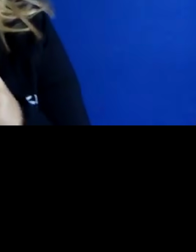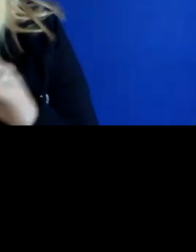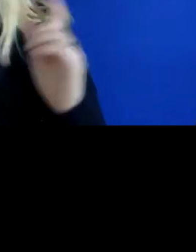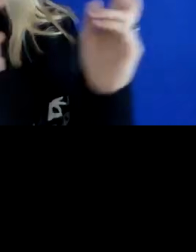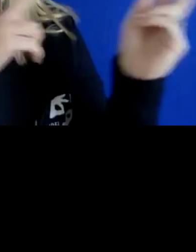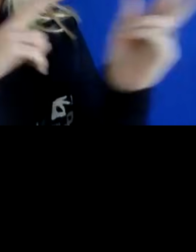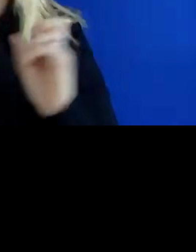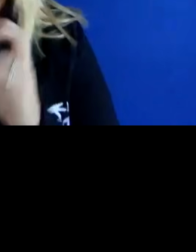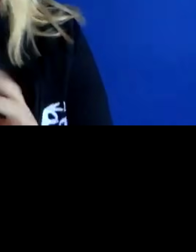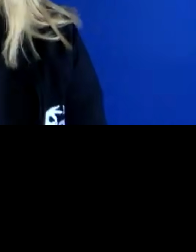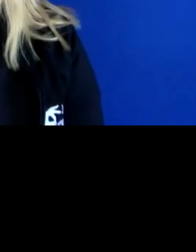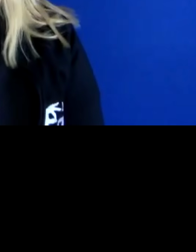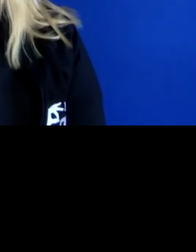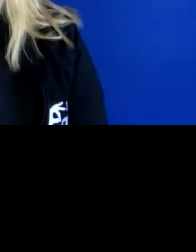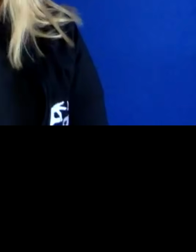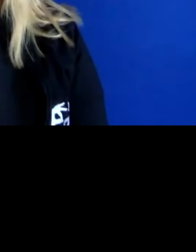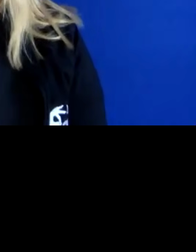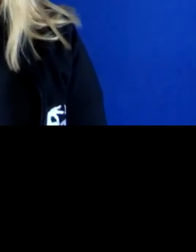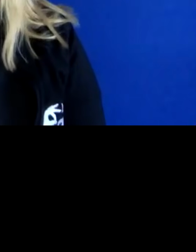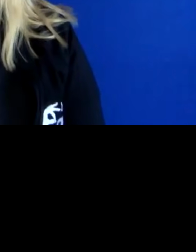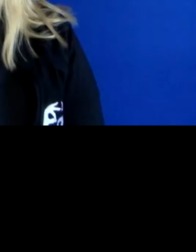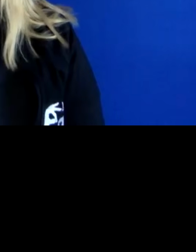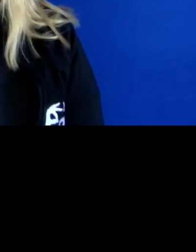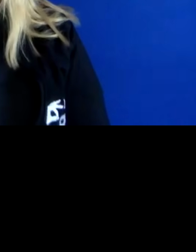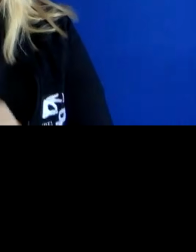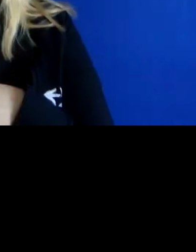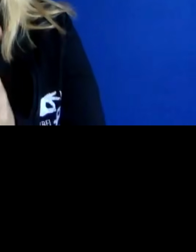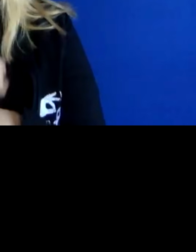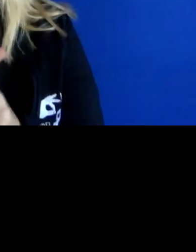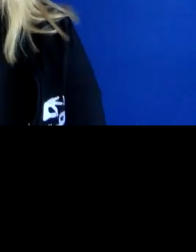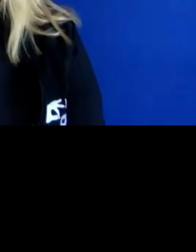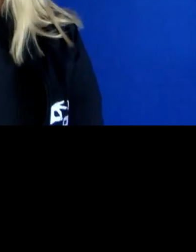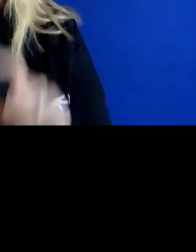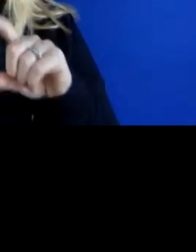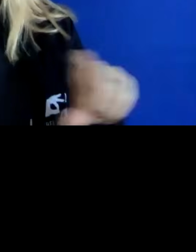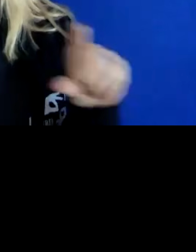You just, like, sit and wait. It generates the subtitle, which is like, auto generated --